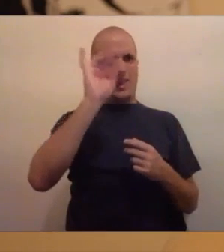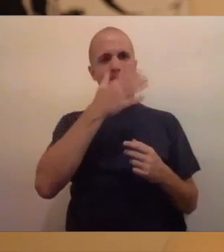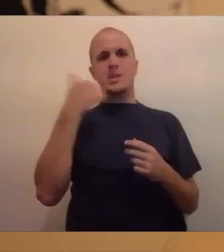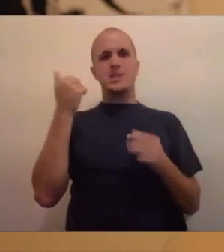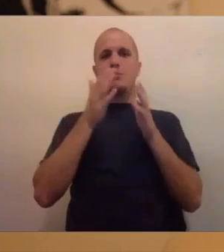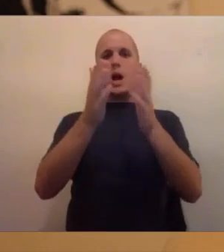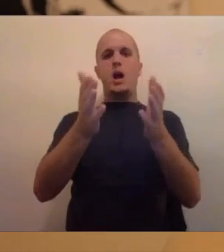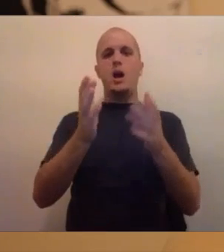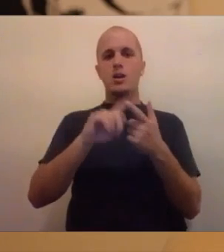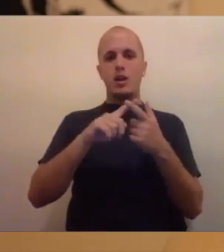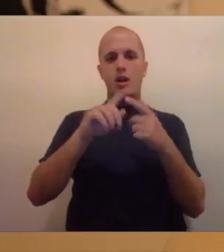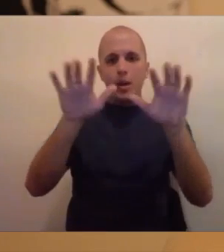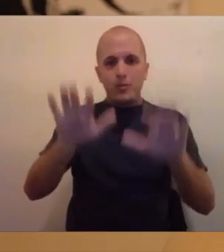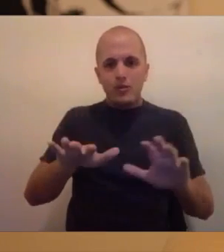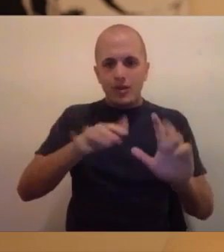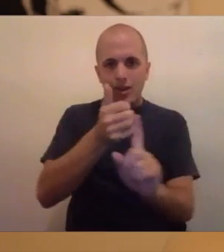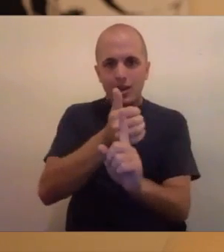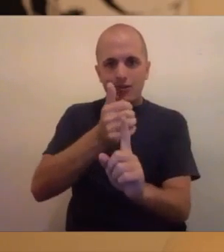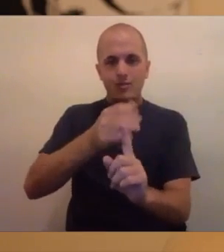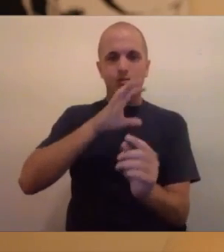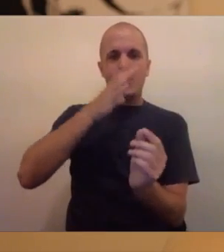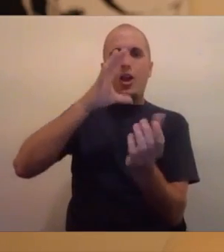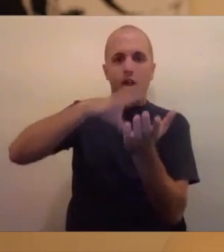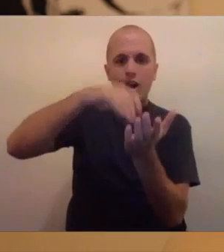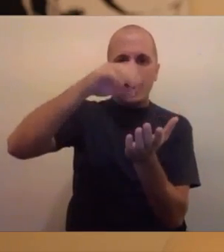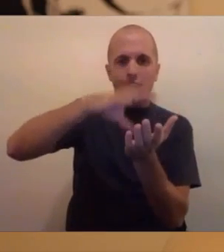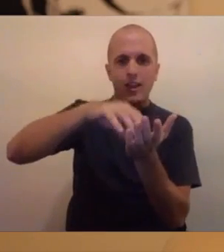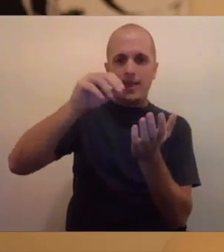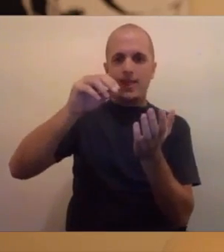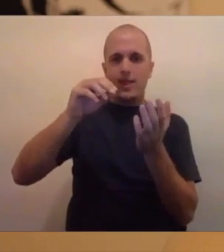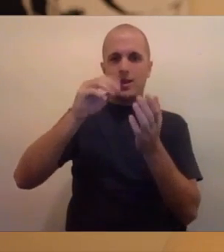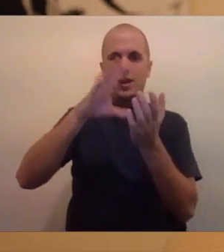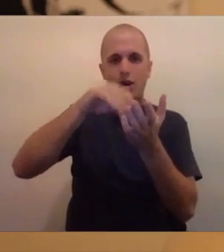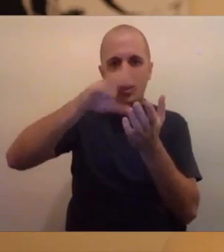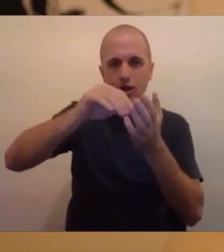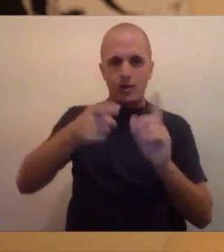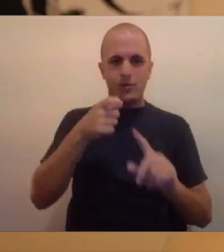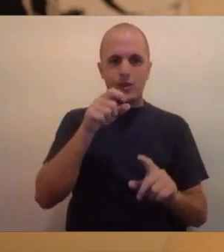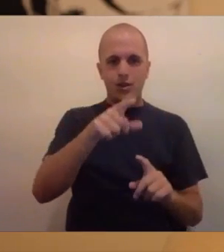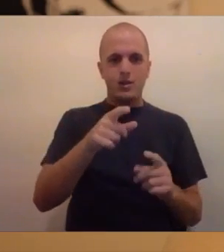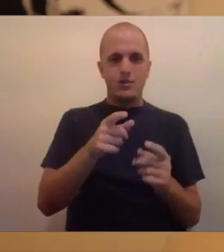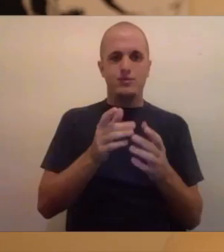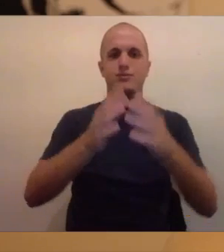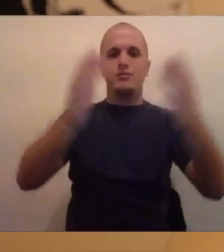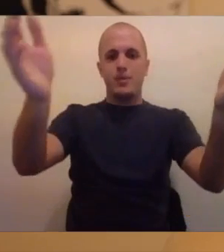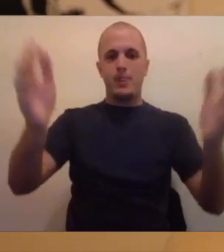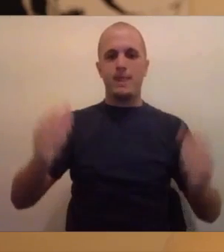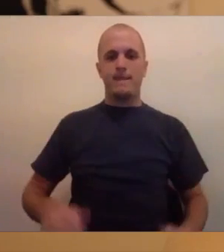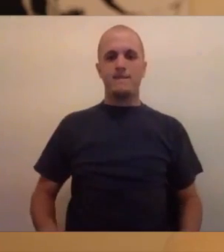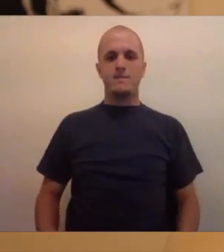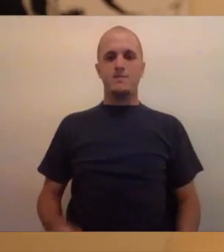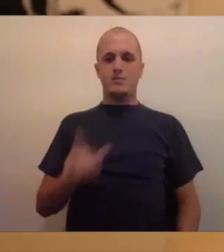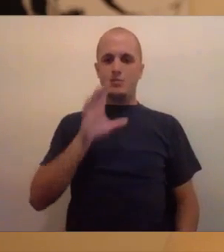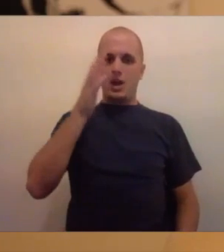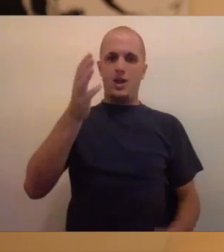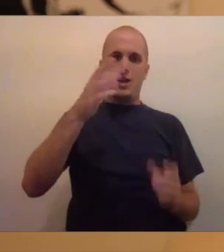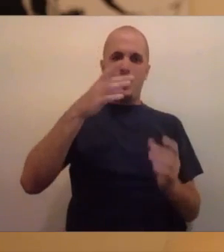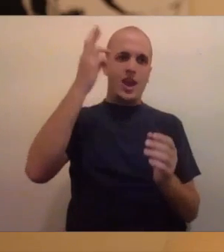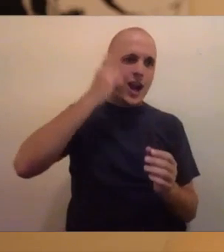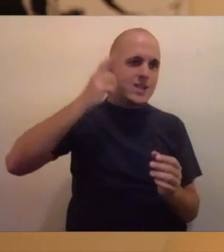your eyes and go deep into your own self. Let's see what you can find. Maybe you find